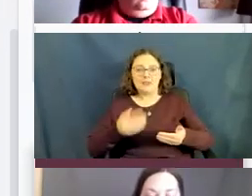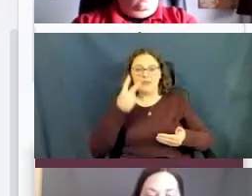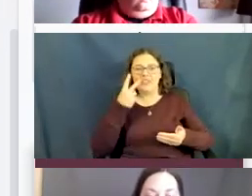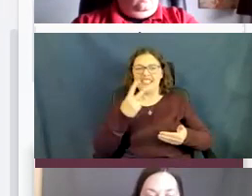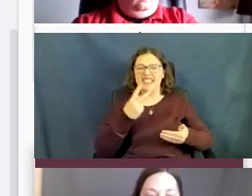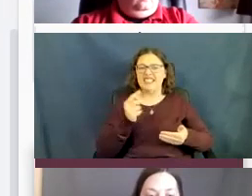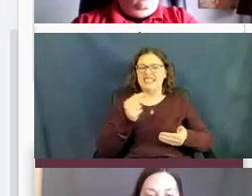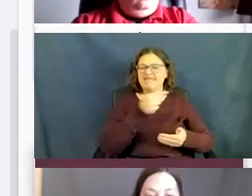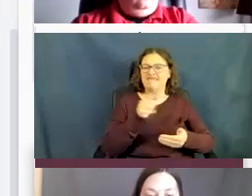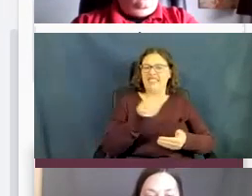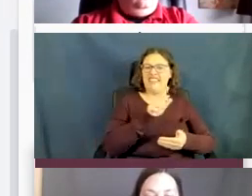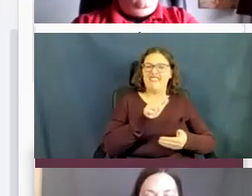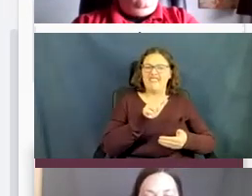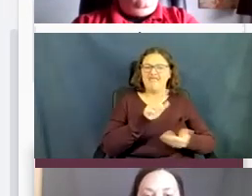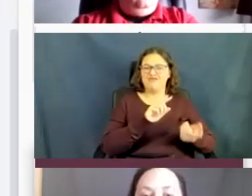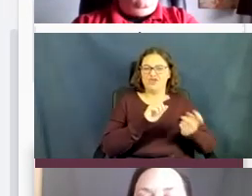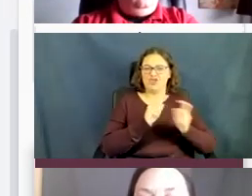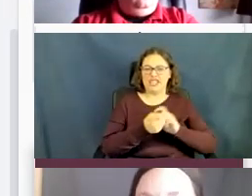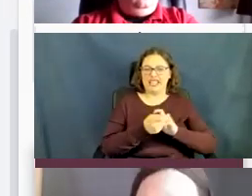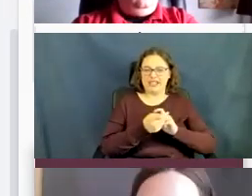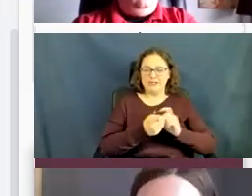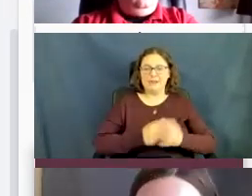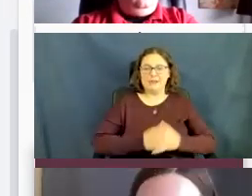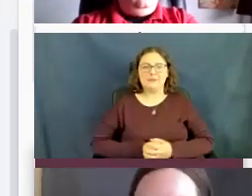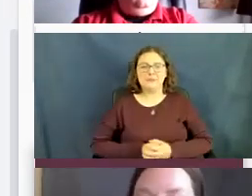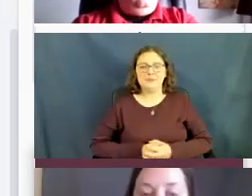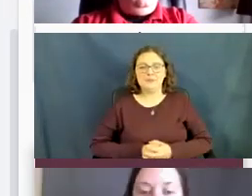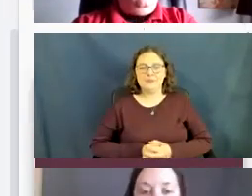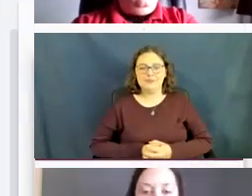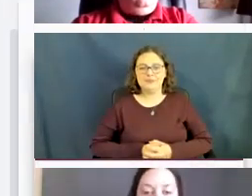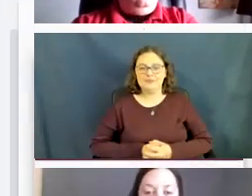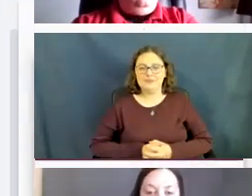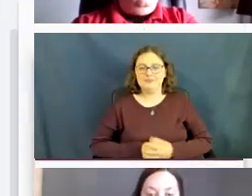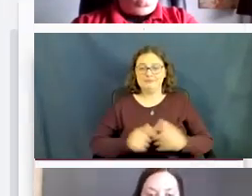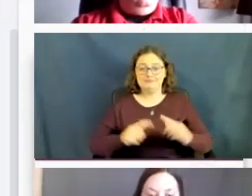in your PowerPoint.